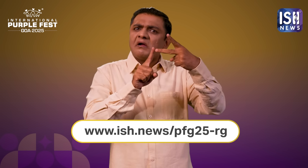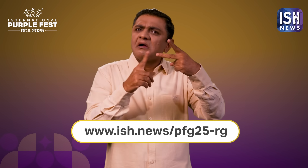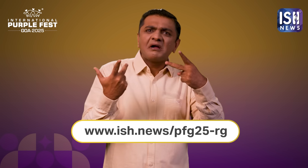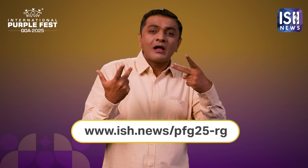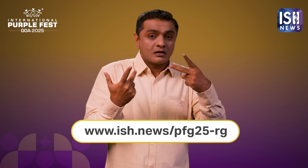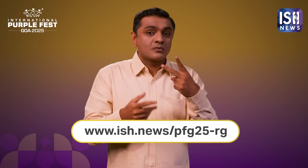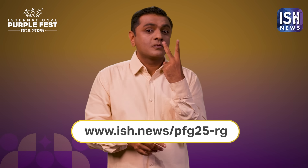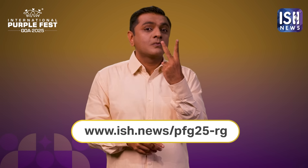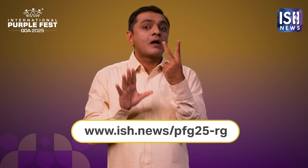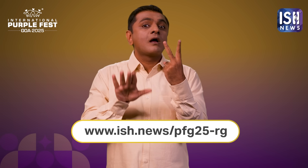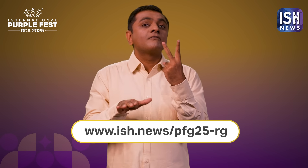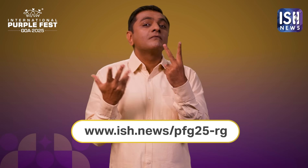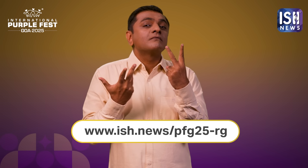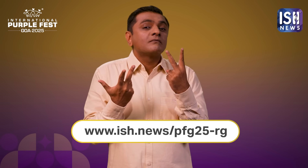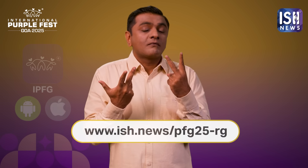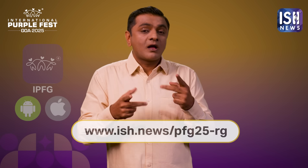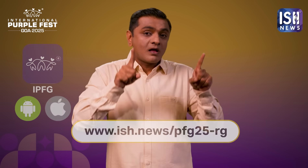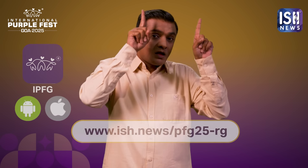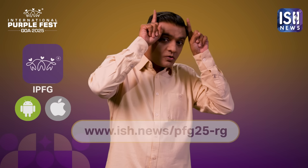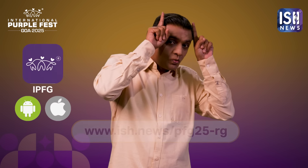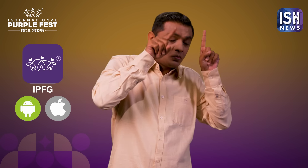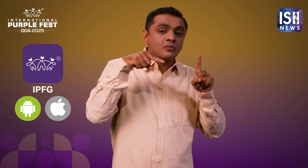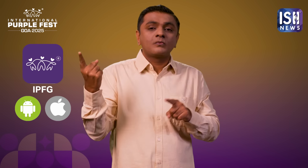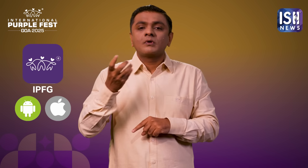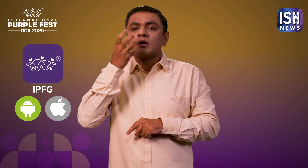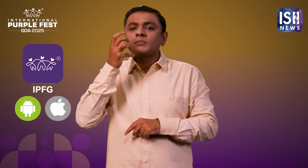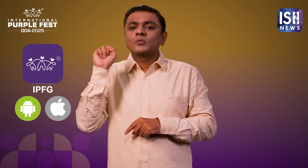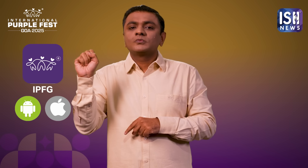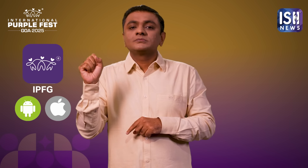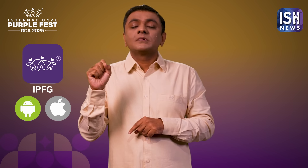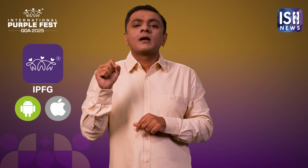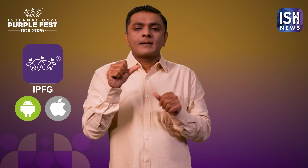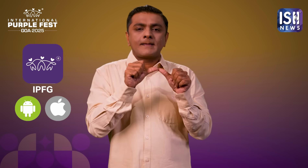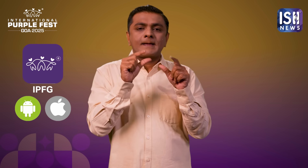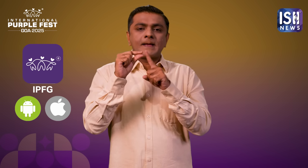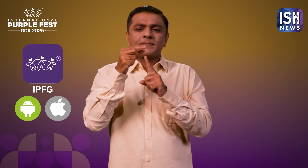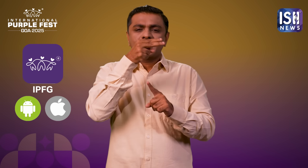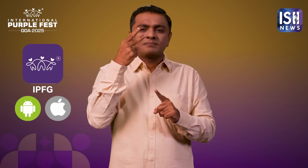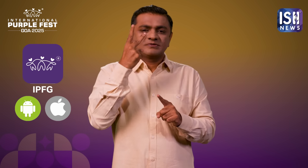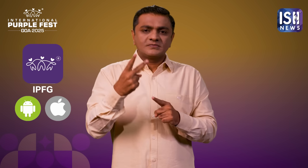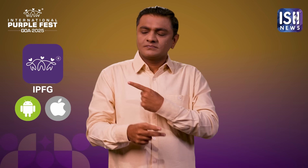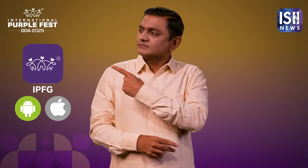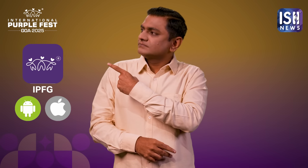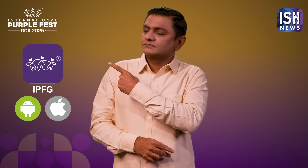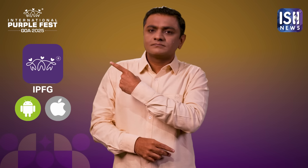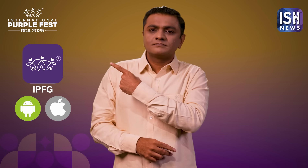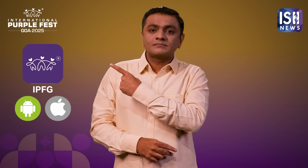2. You can also register via the “IPFG” app, available on Google Play Store as well as App store.